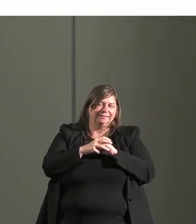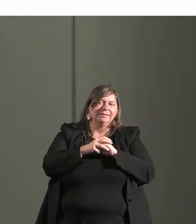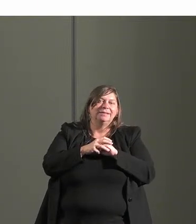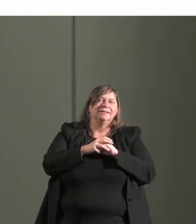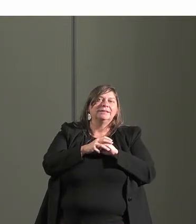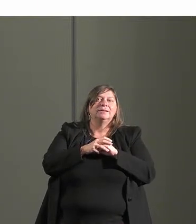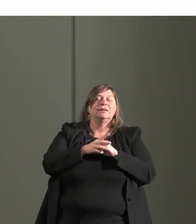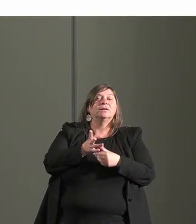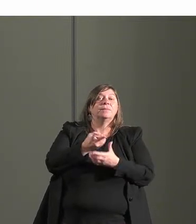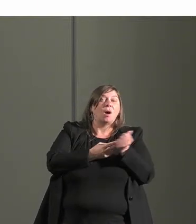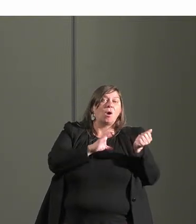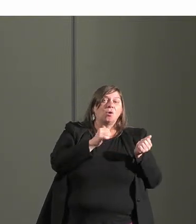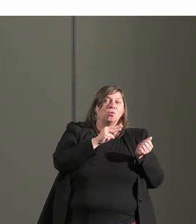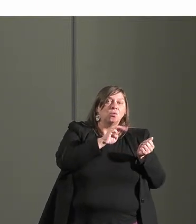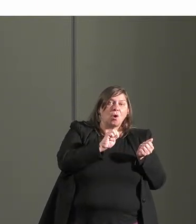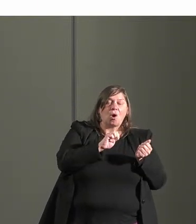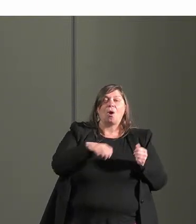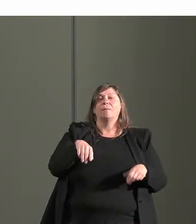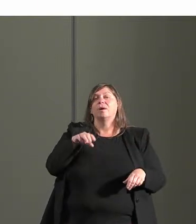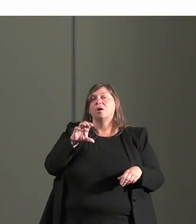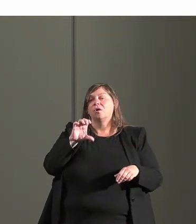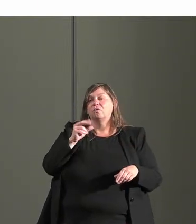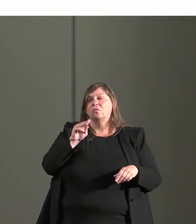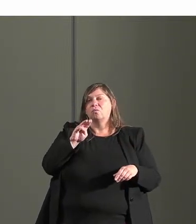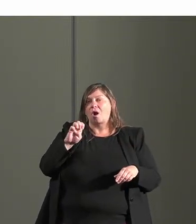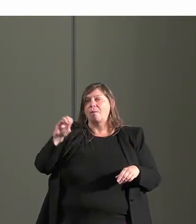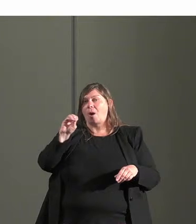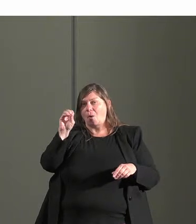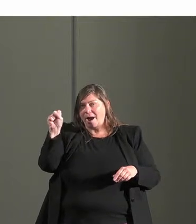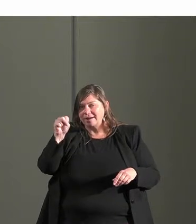offer for accessibility . And the education space. Both for